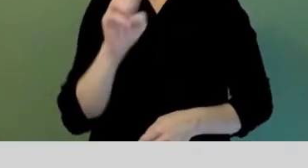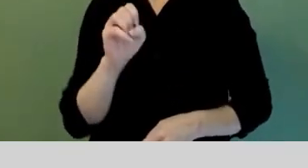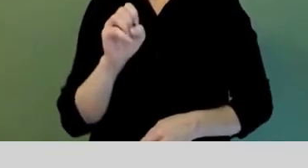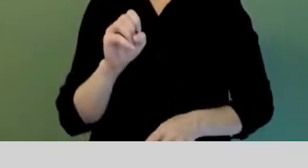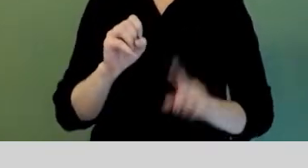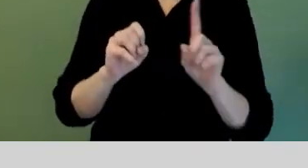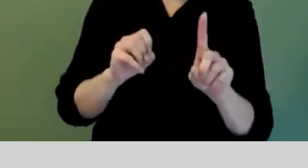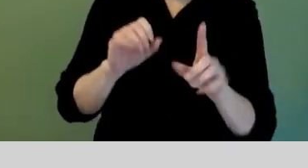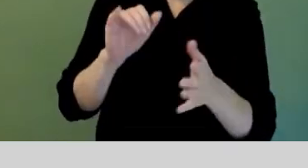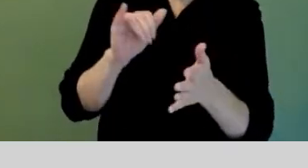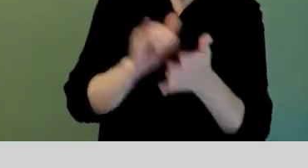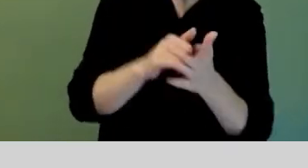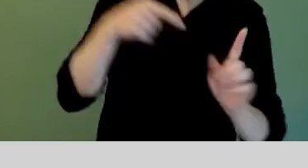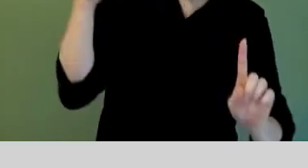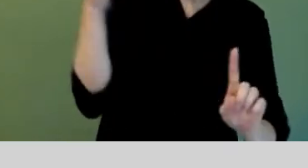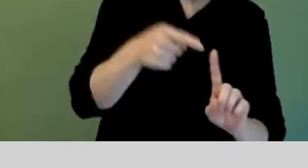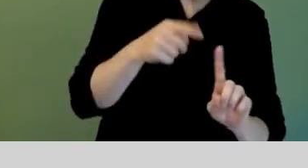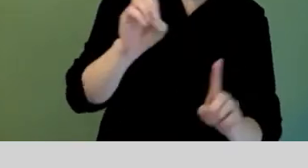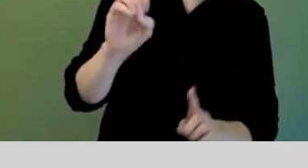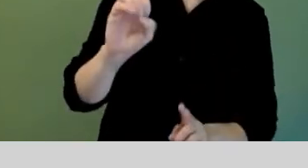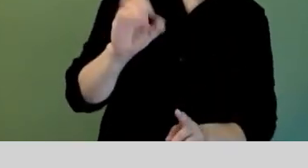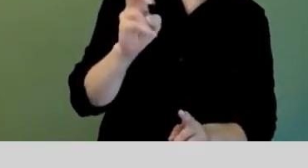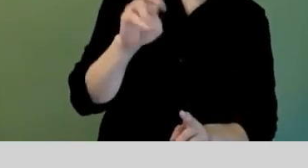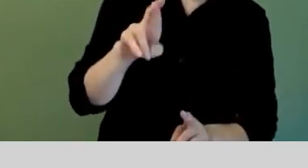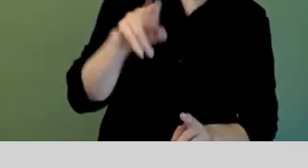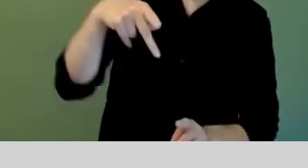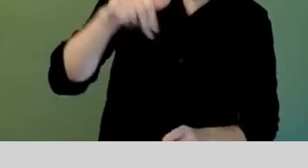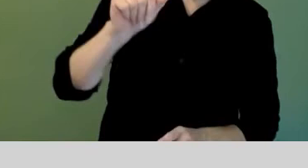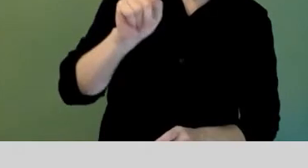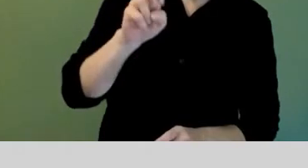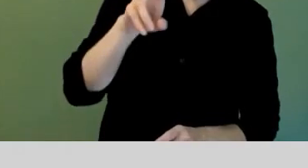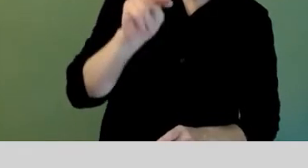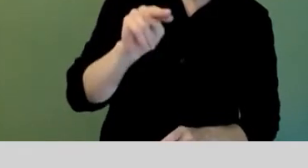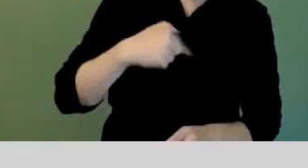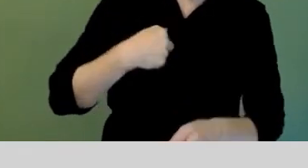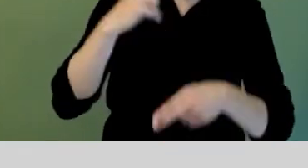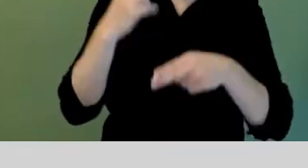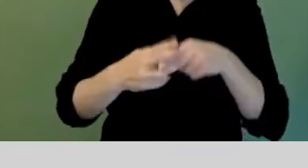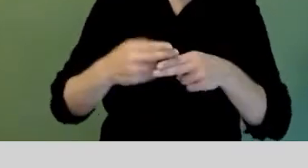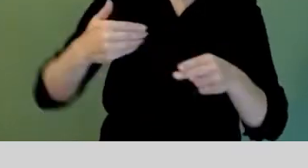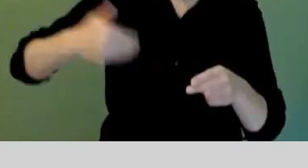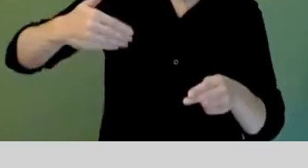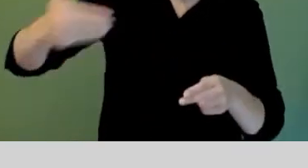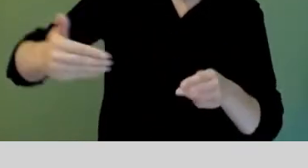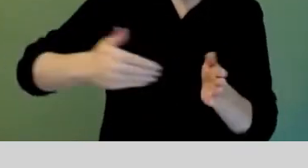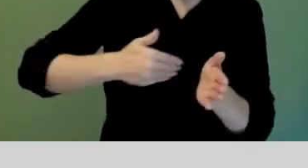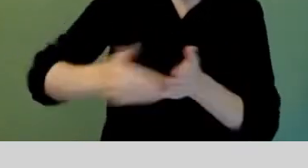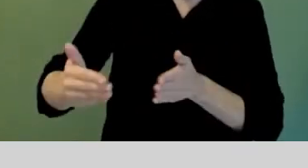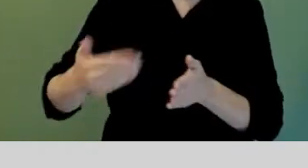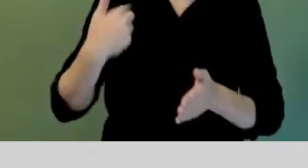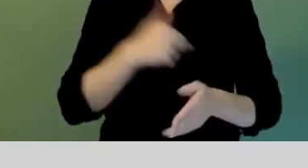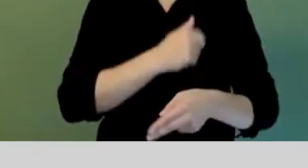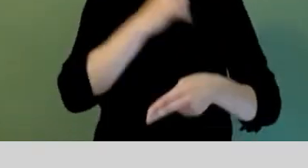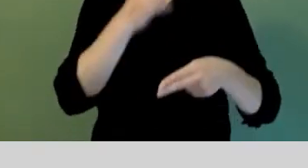quite a lot in today's talk. We're gonna call it, define, consume, throw away.